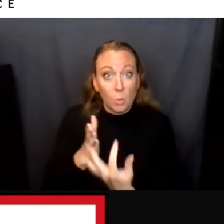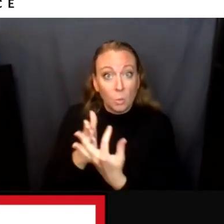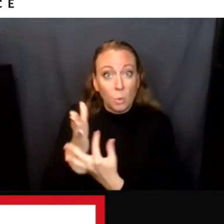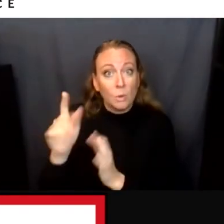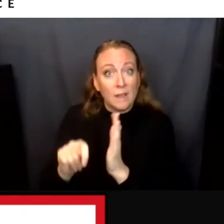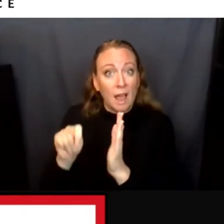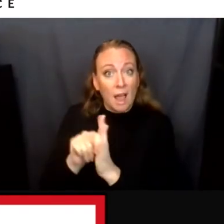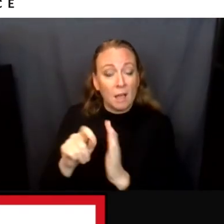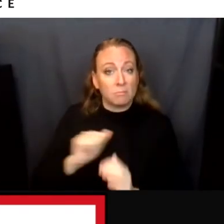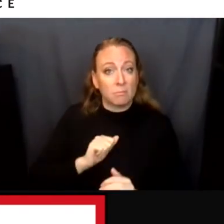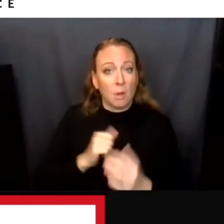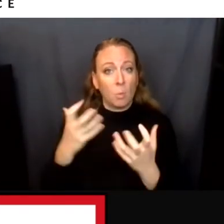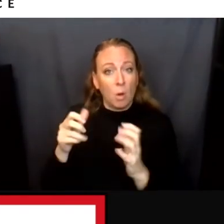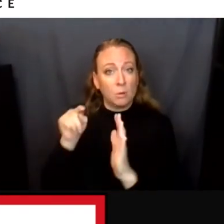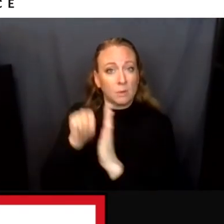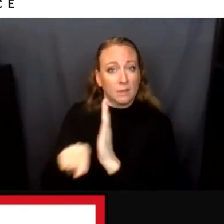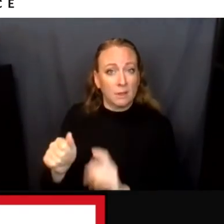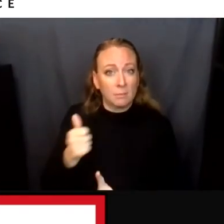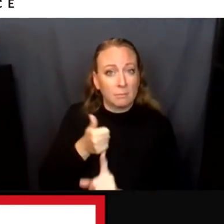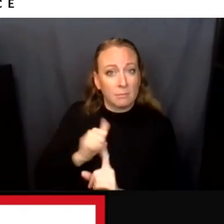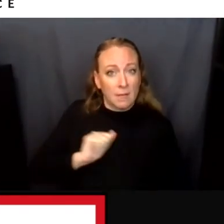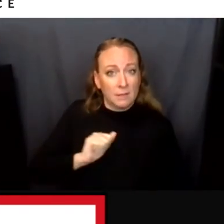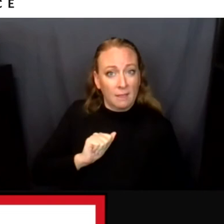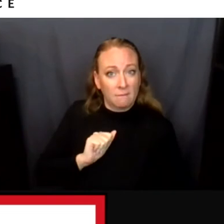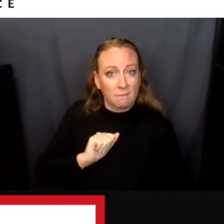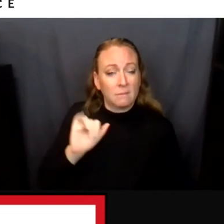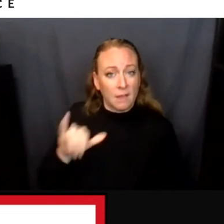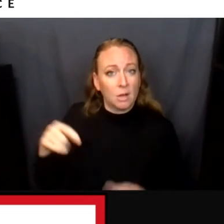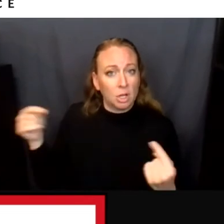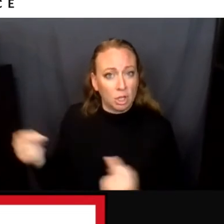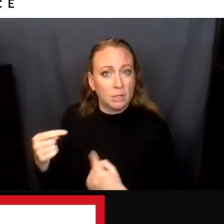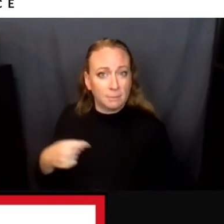But it also hurt me with my family,